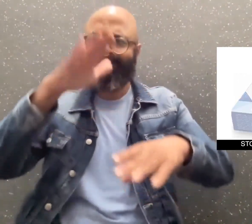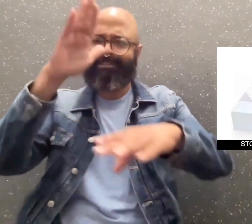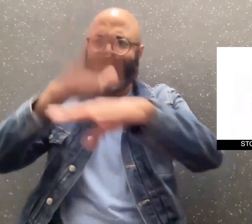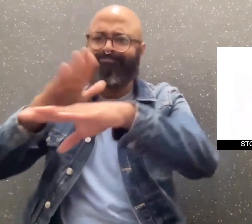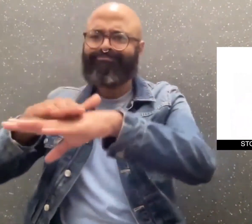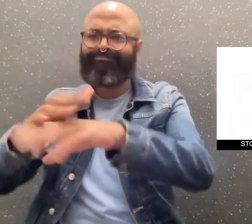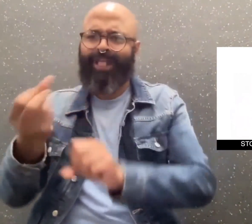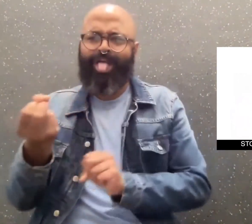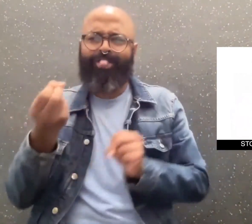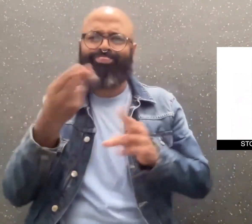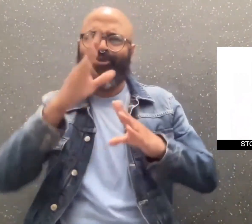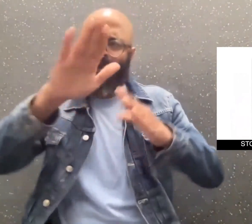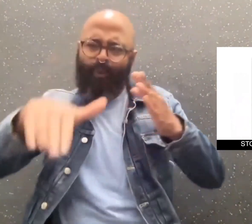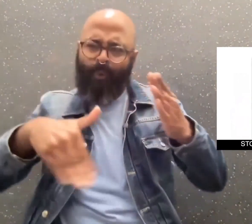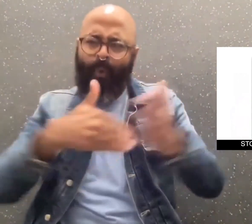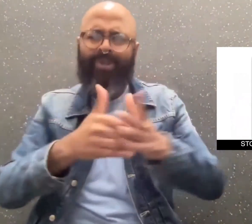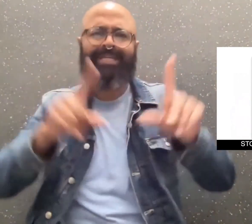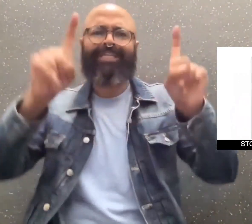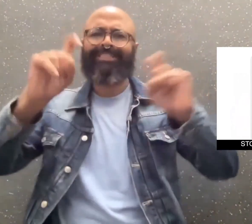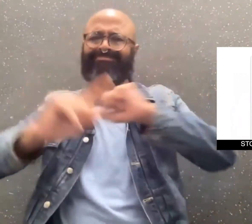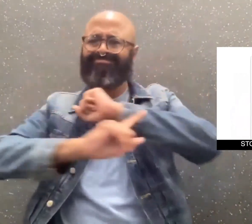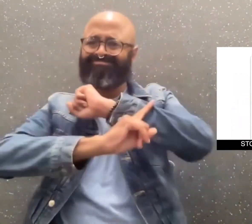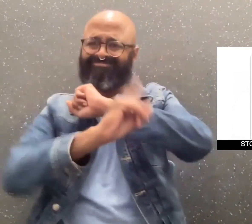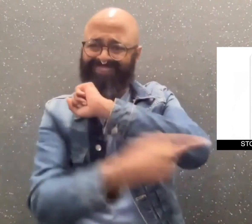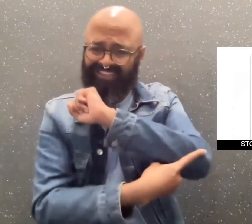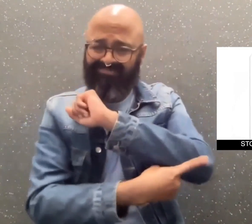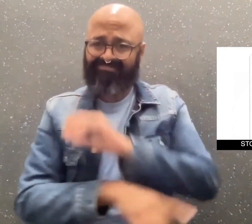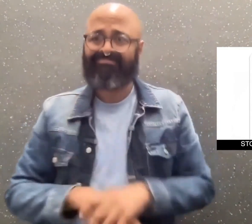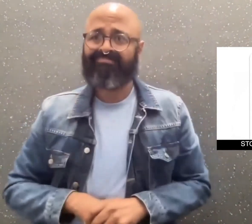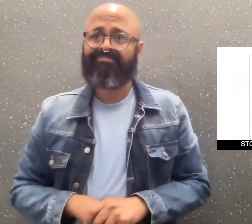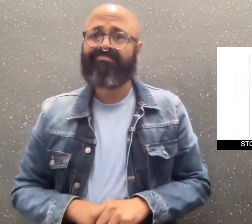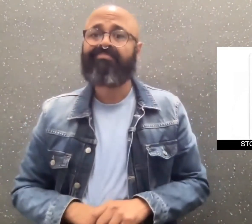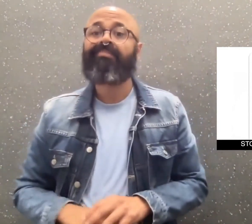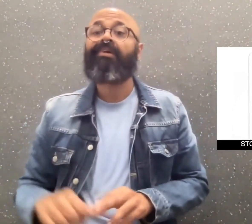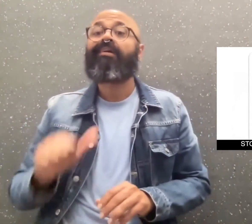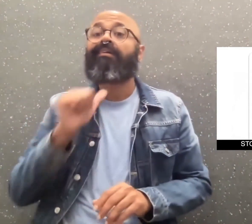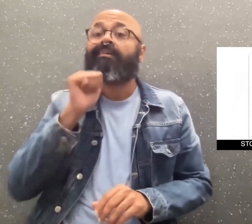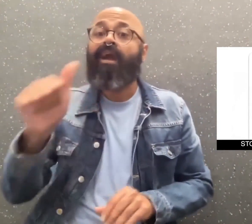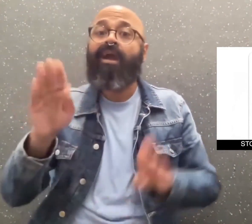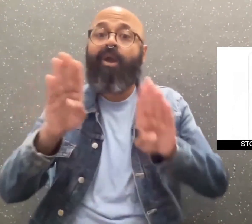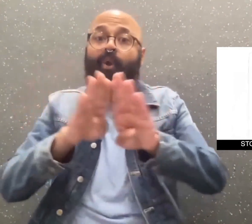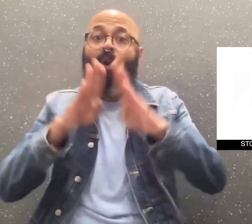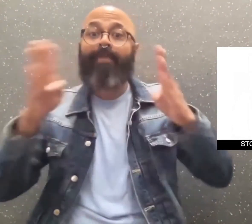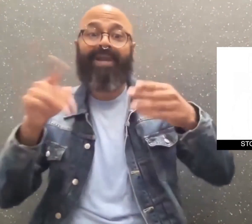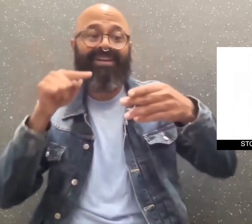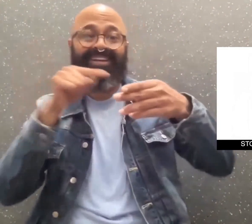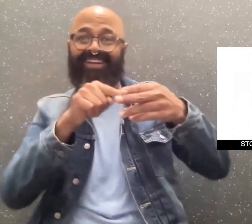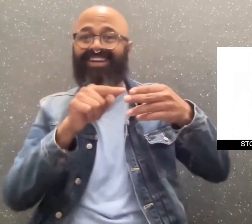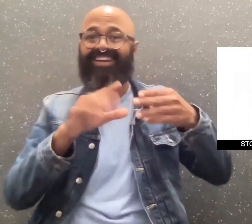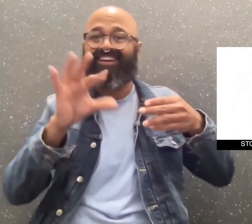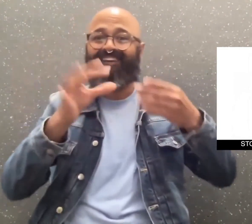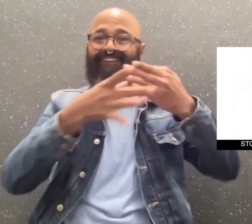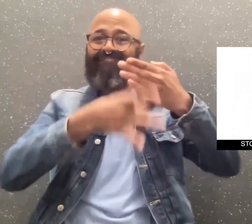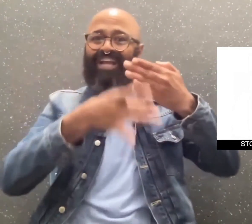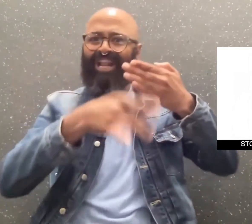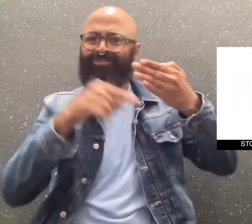Users are advised to throw the entire test in the trash. Do not open the vials of liquid